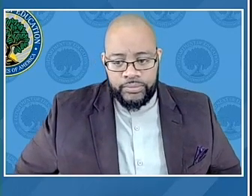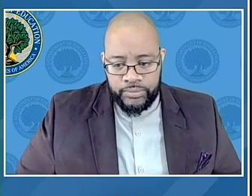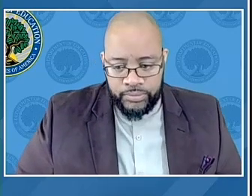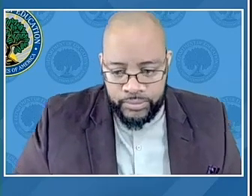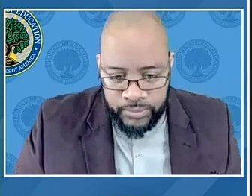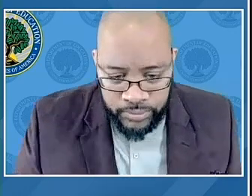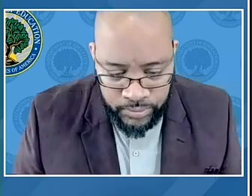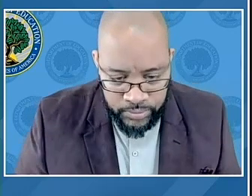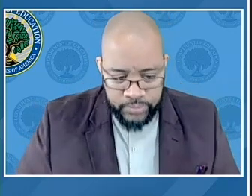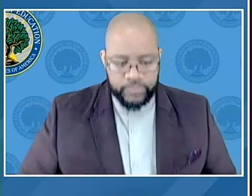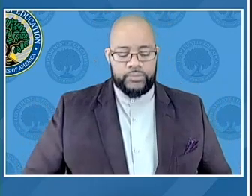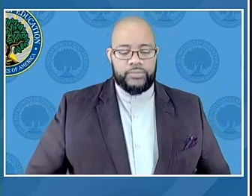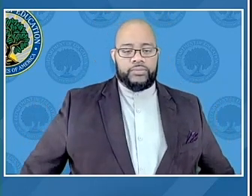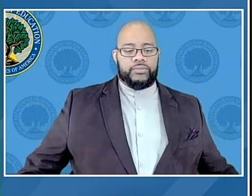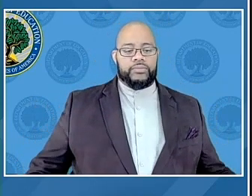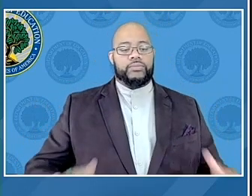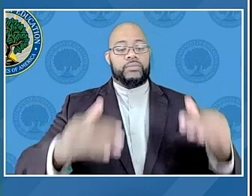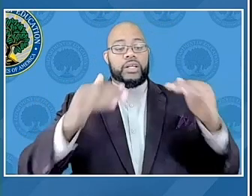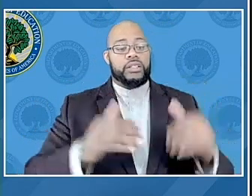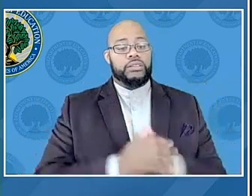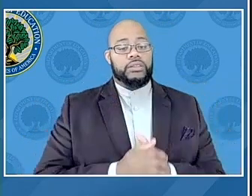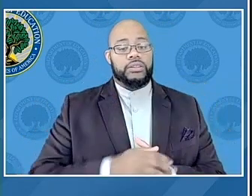Alright. Next up is Melissa Byrne.